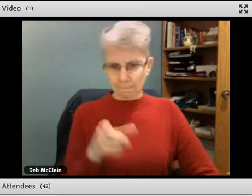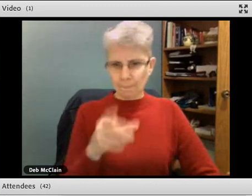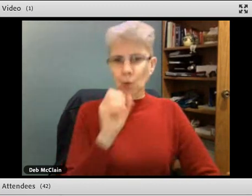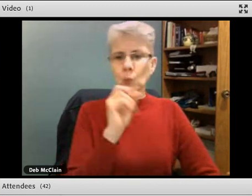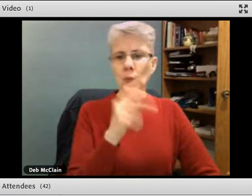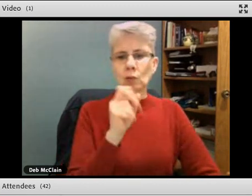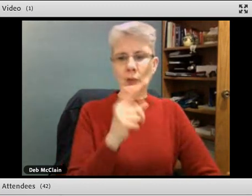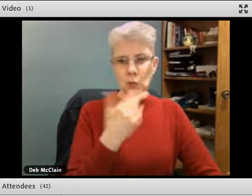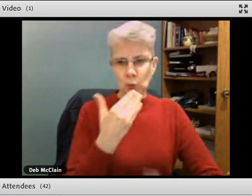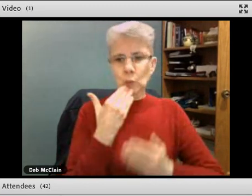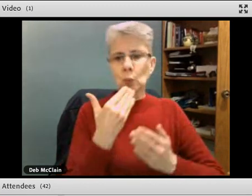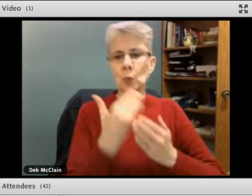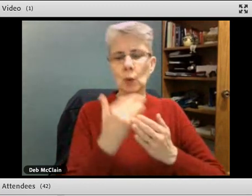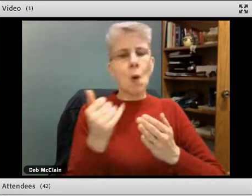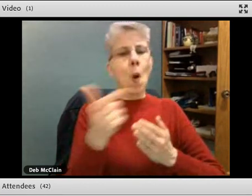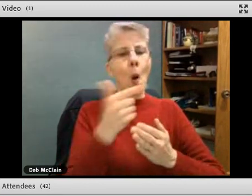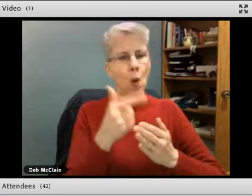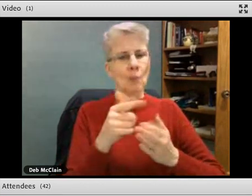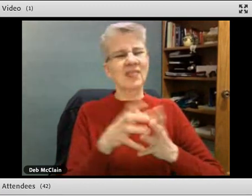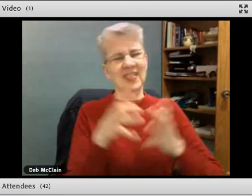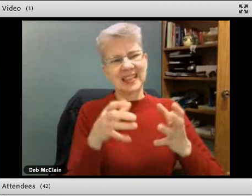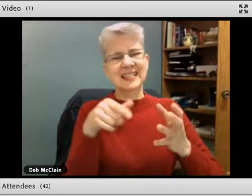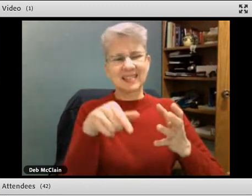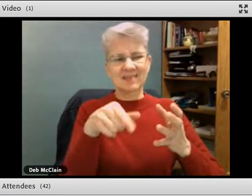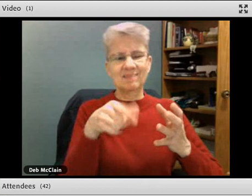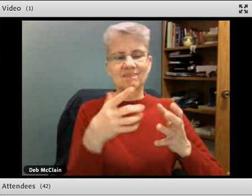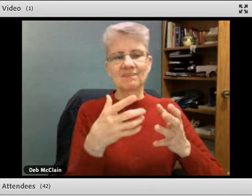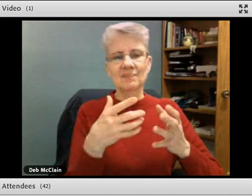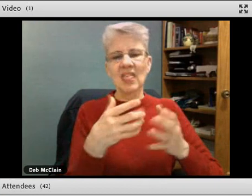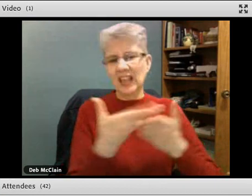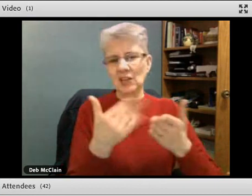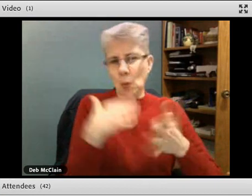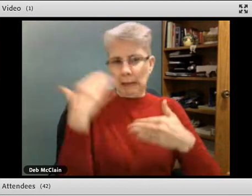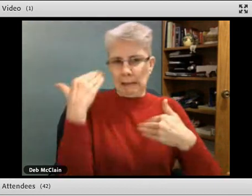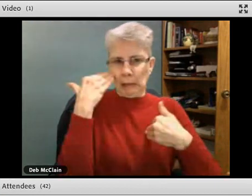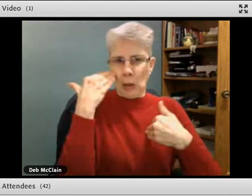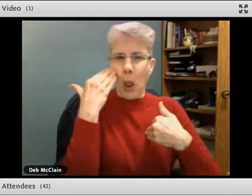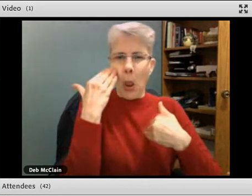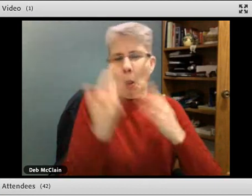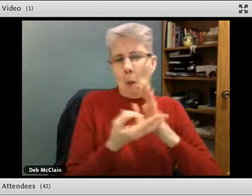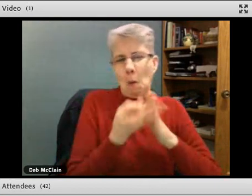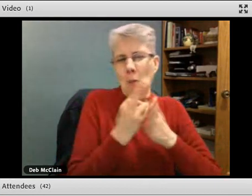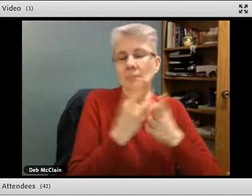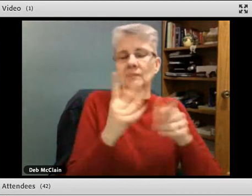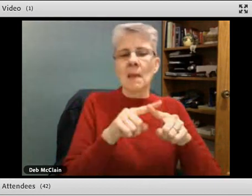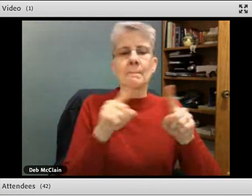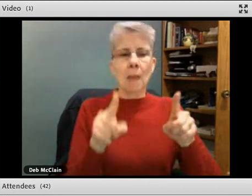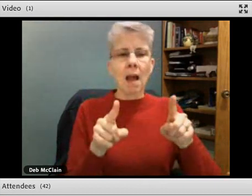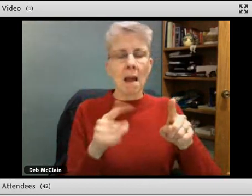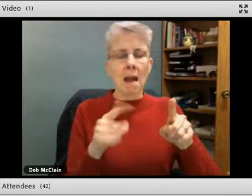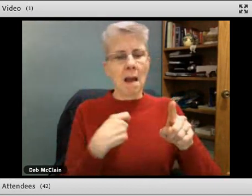So, a lot of this will be stuff you already know, but I hope that we can touch